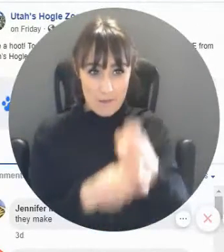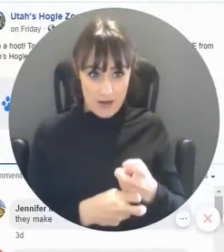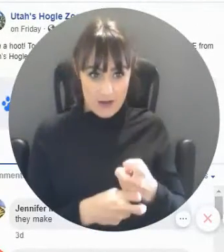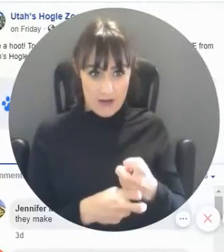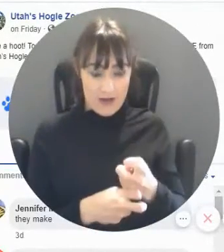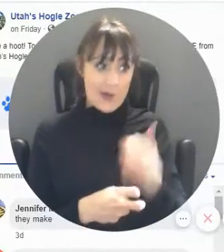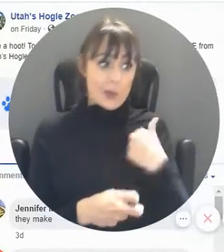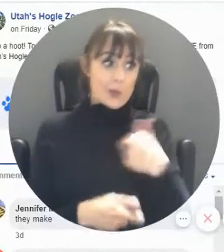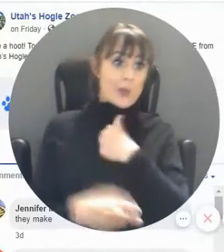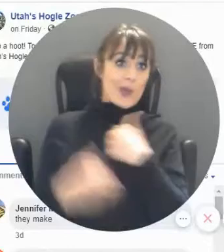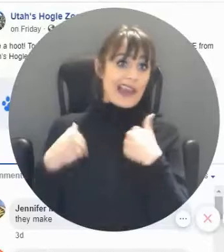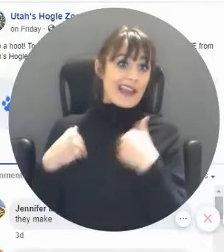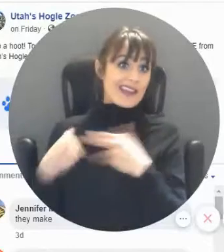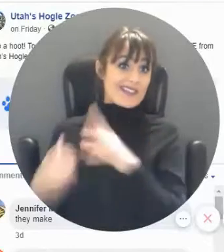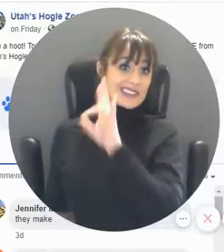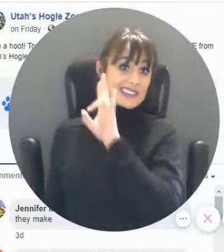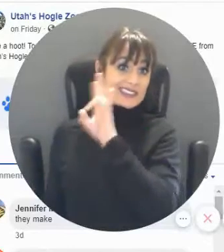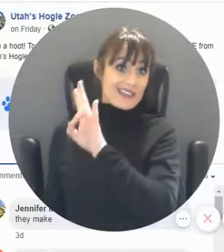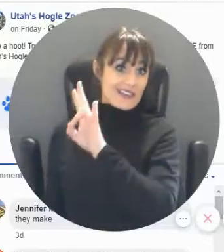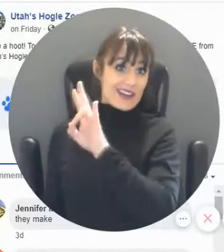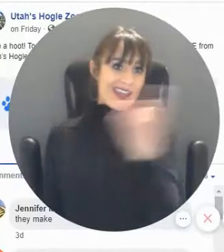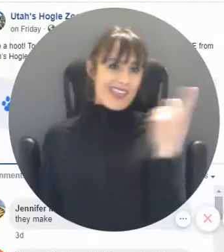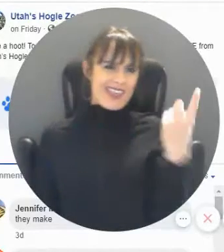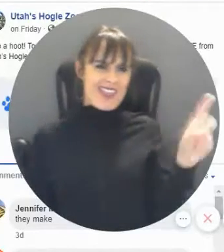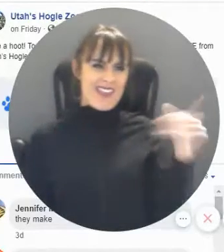required to move their eyes in their sockets like humans do.